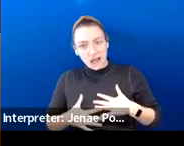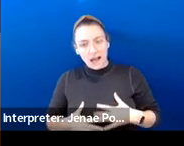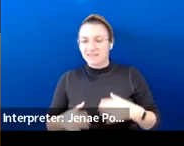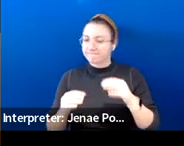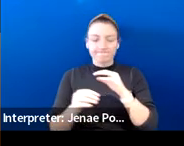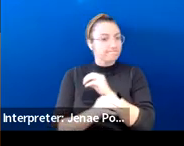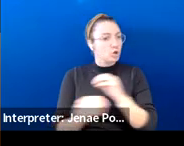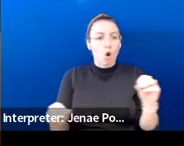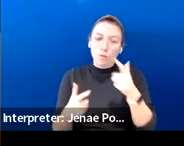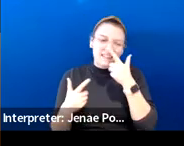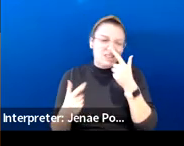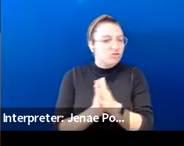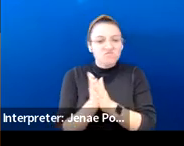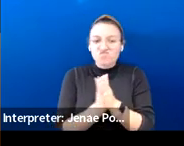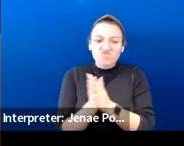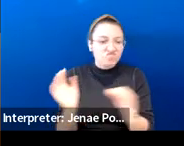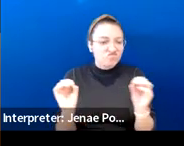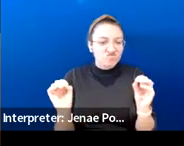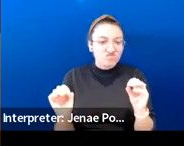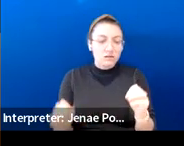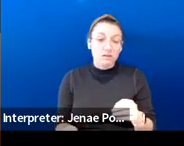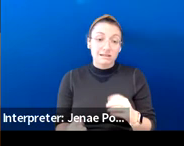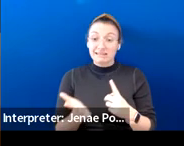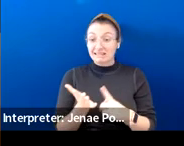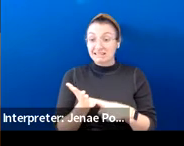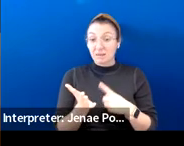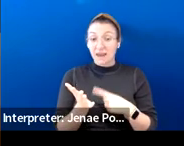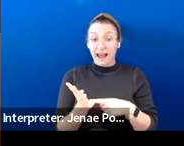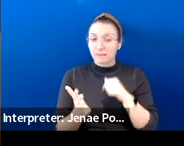Sometimes some of the symptoms can go untreated and undiagnosed